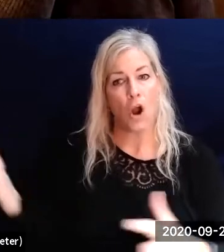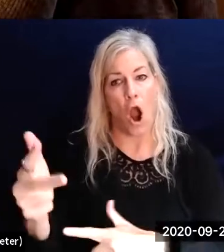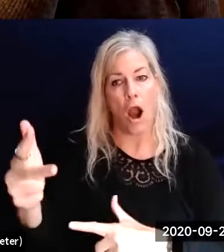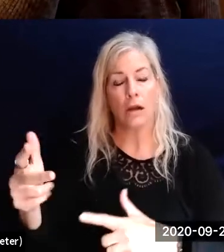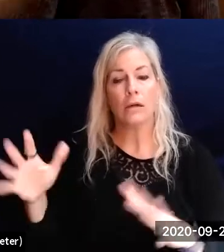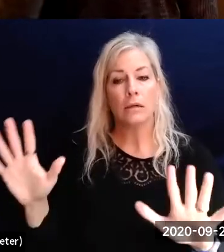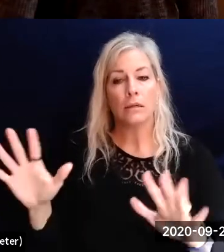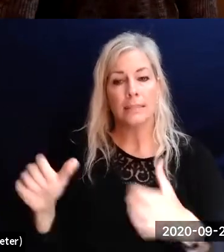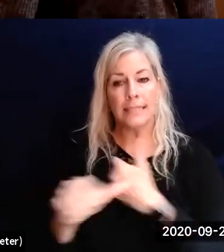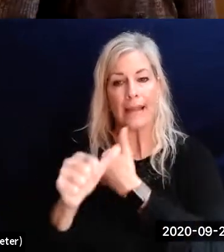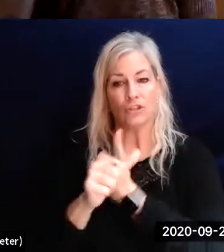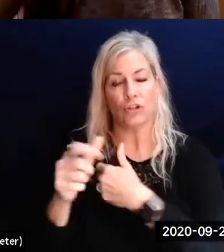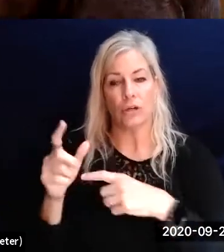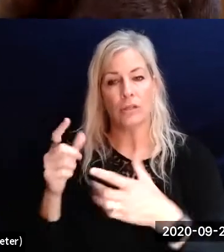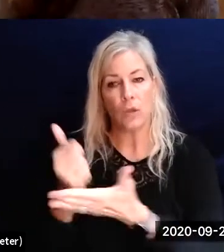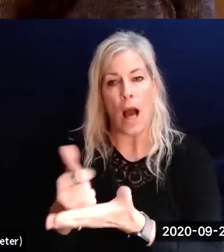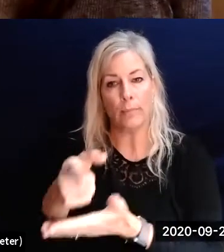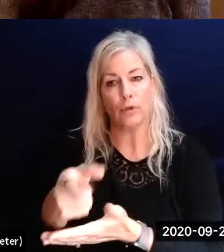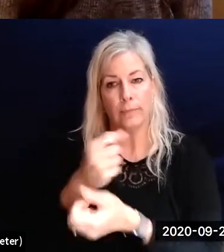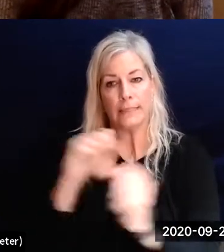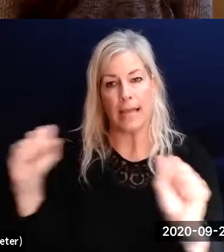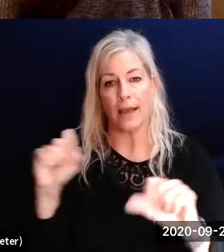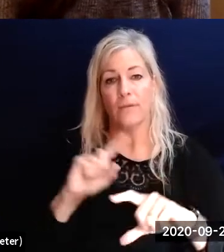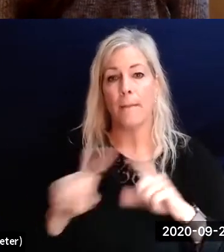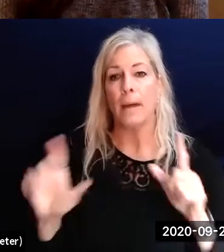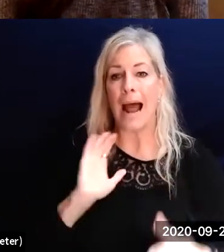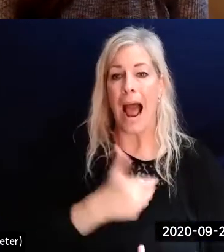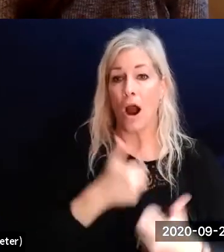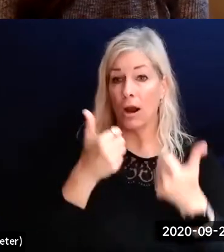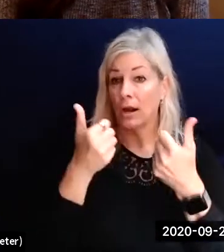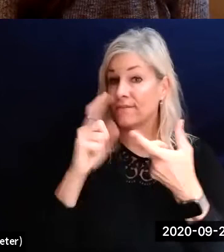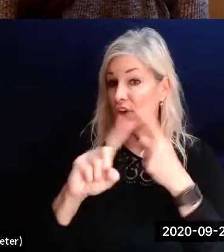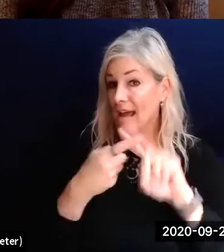Magan: Also, I wanted to bring up our friends at Delta Gamma. Allison,